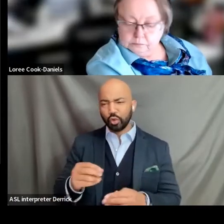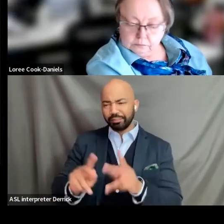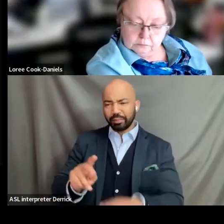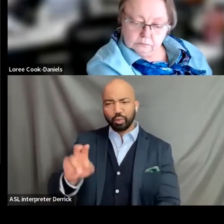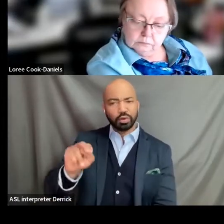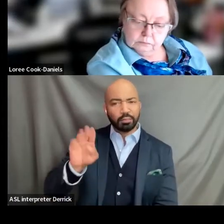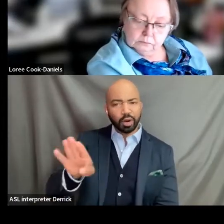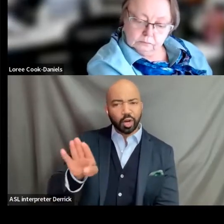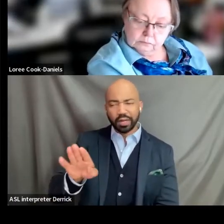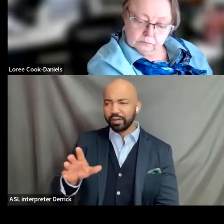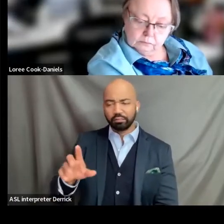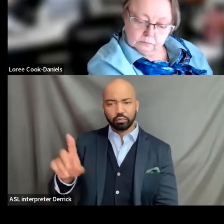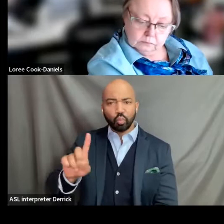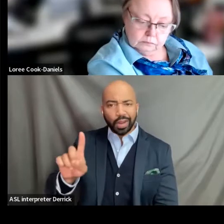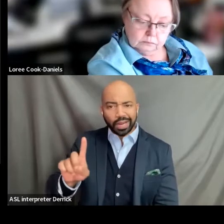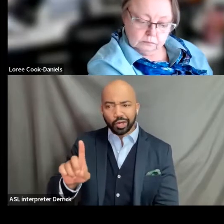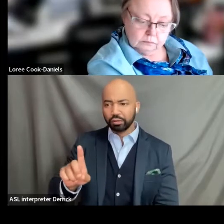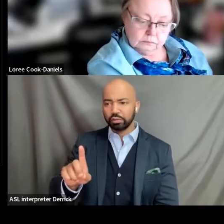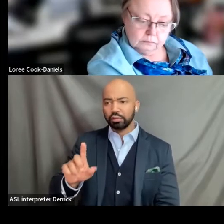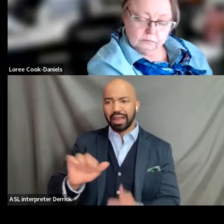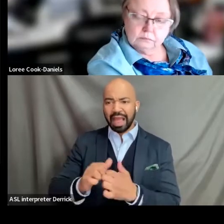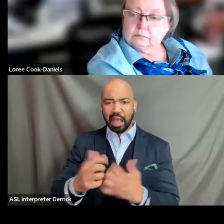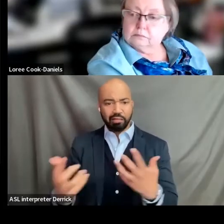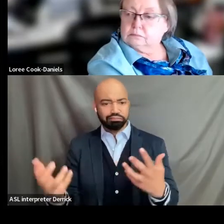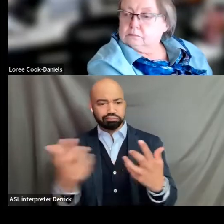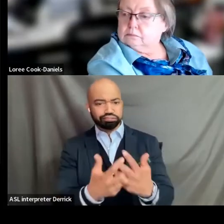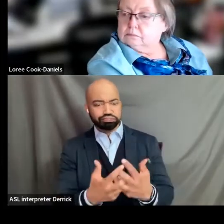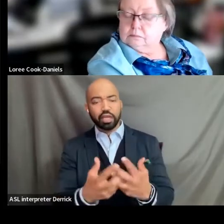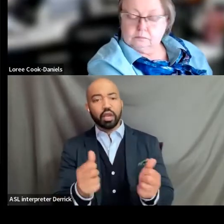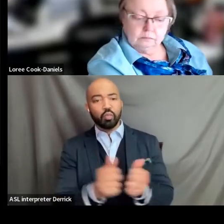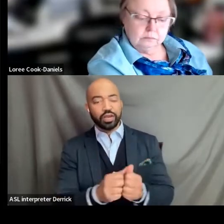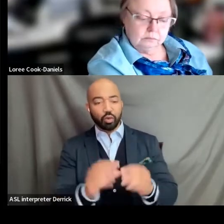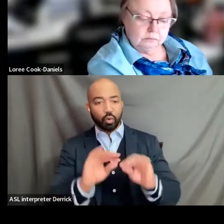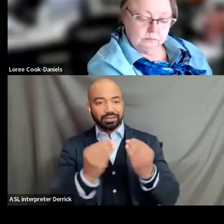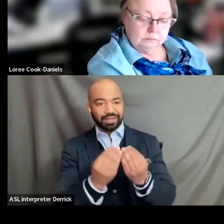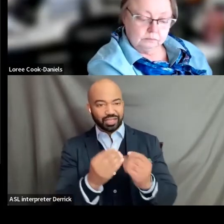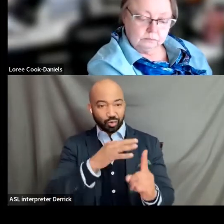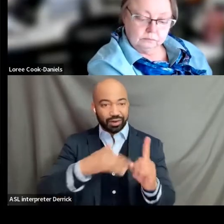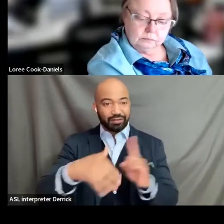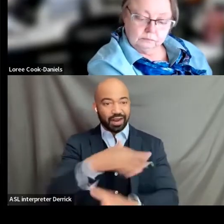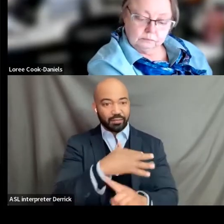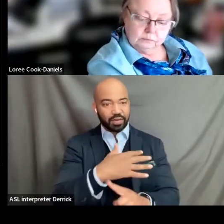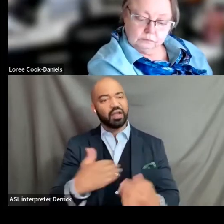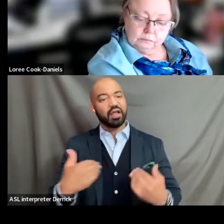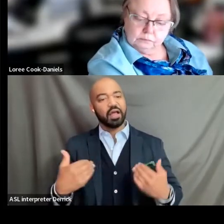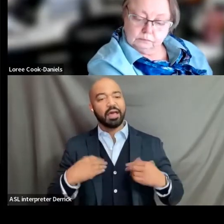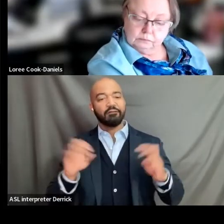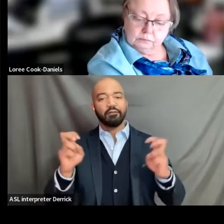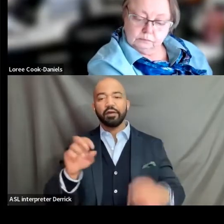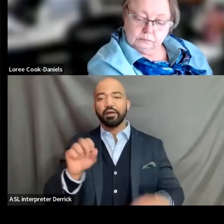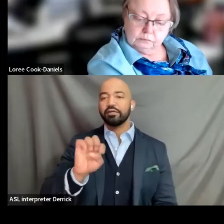and where they would fit into a sex segregated or gender segregated environment if that's what our agencies are developing.